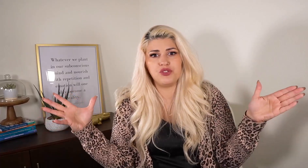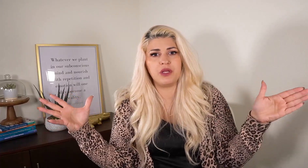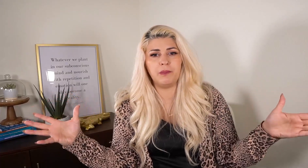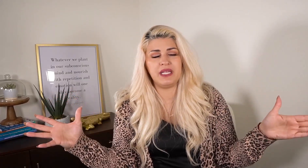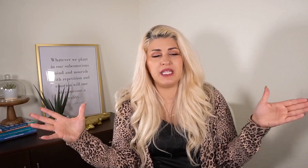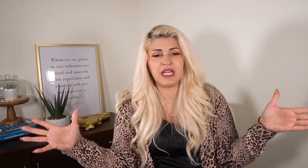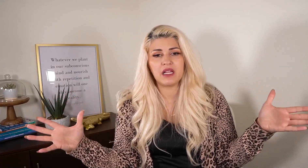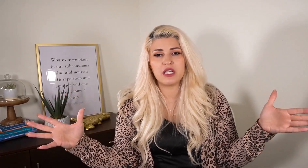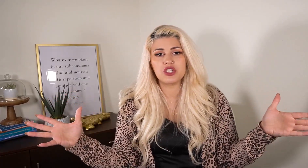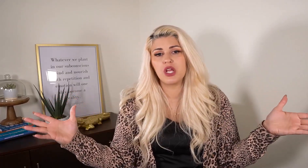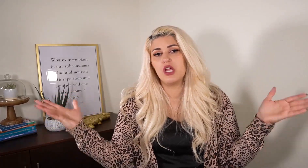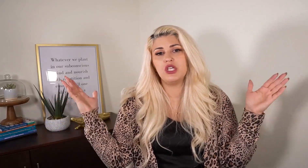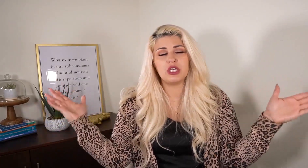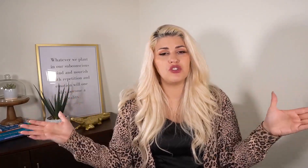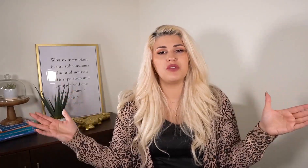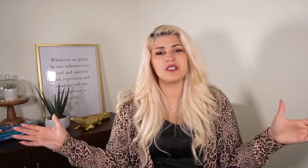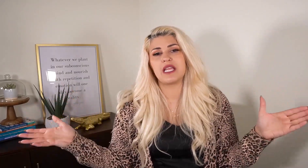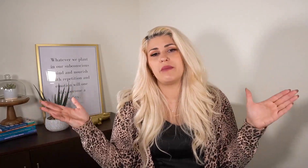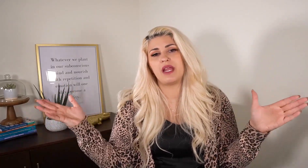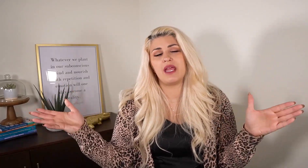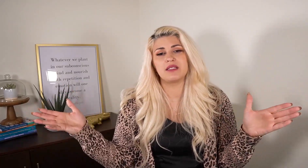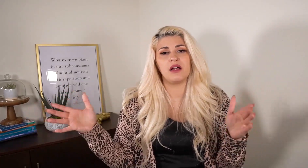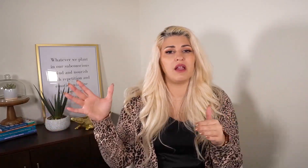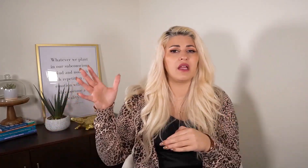as you can be in English, you can do the same in ASL.